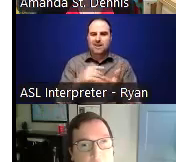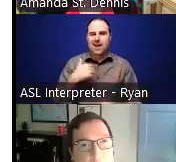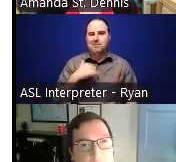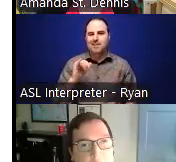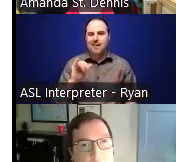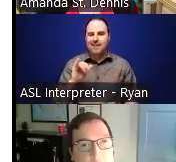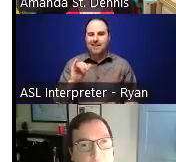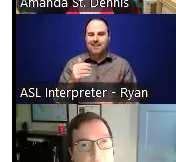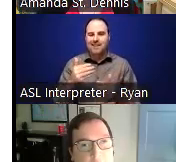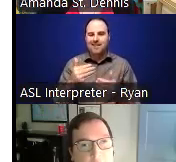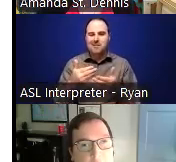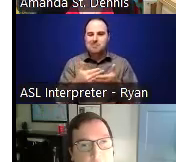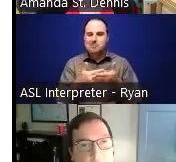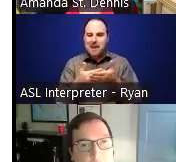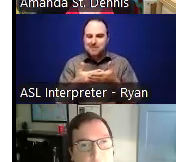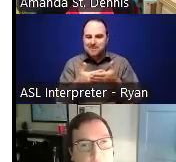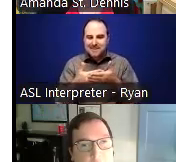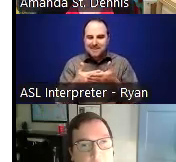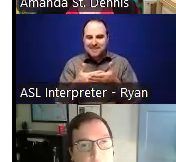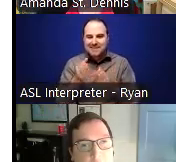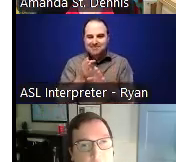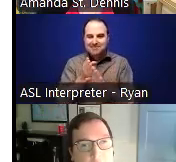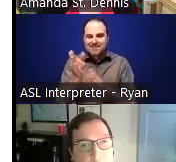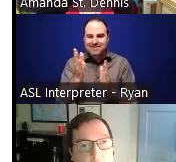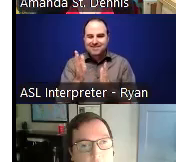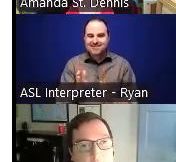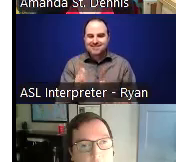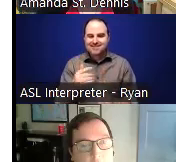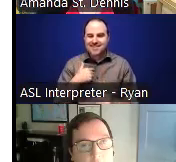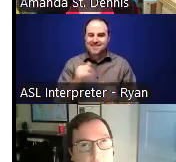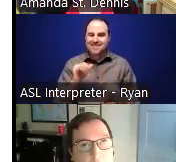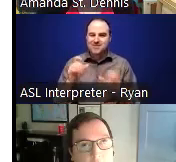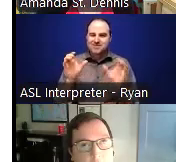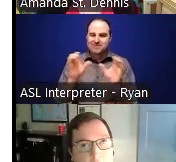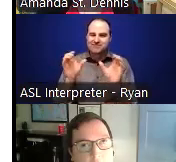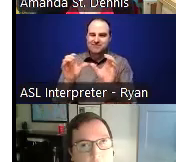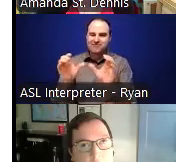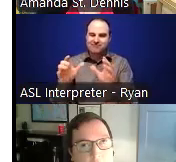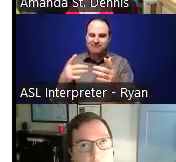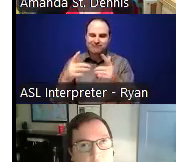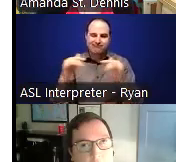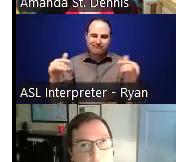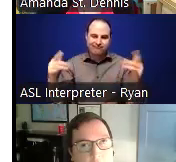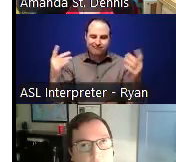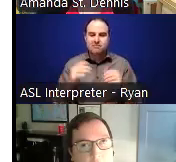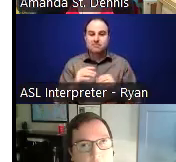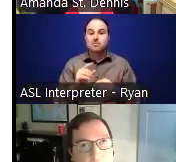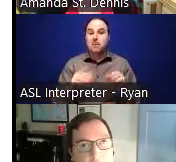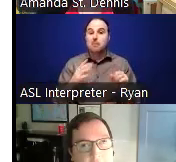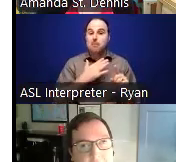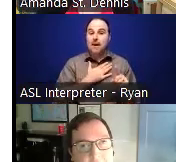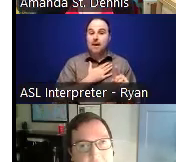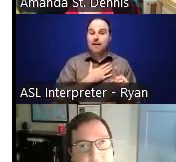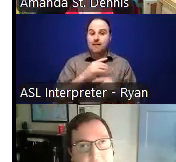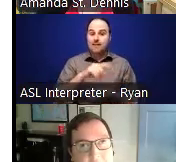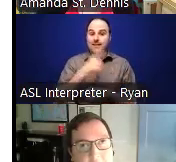I still need to do my certifications and such, but my job at CanChild, my day job, so to speak,